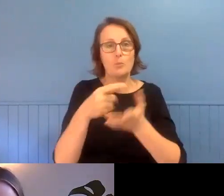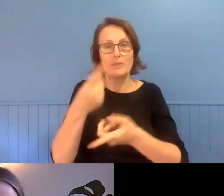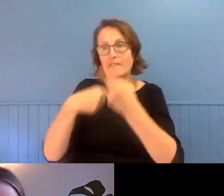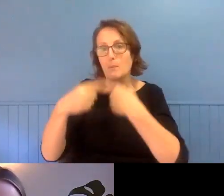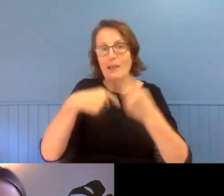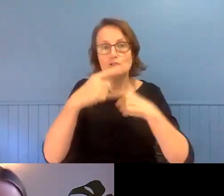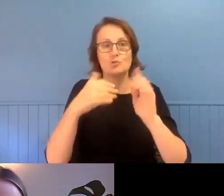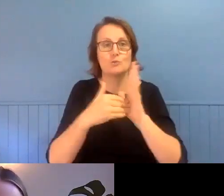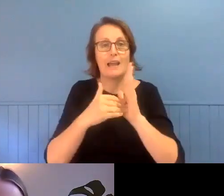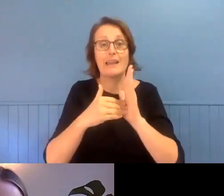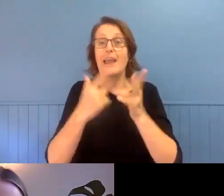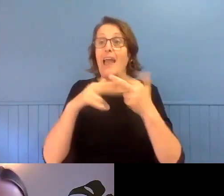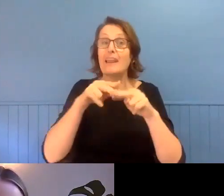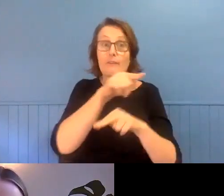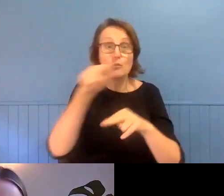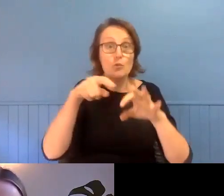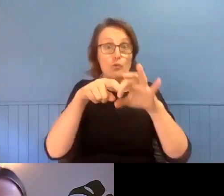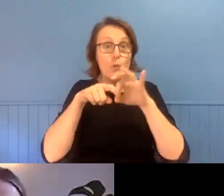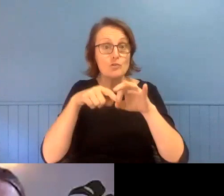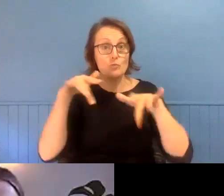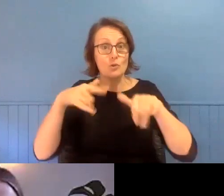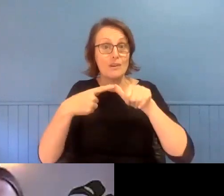format in the next little while. I really appreciate your interests and